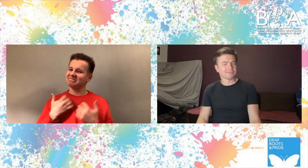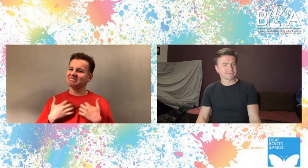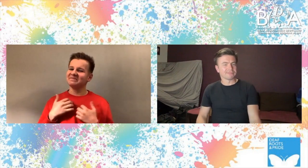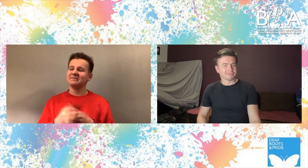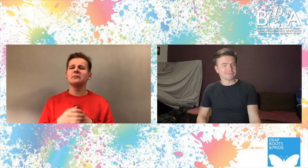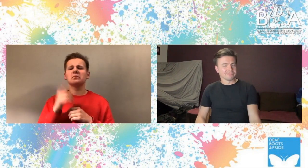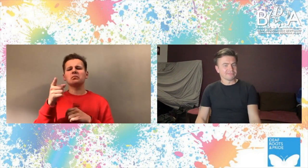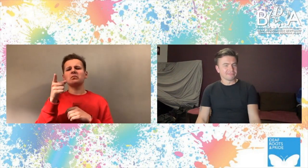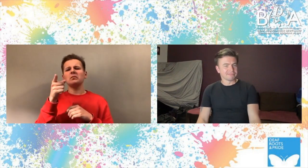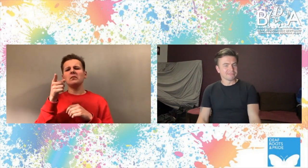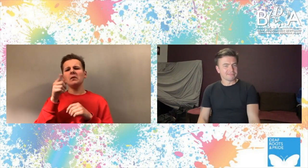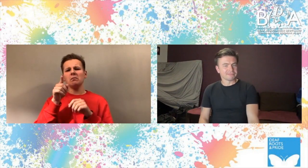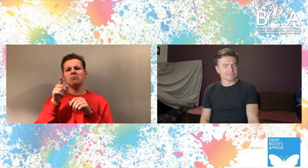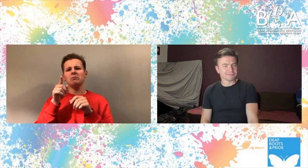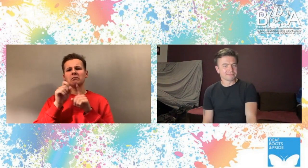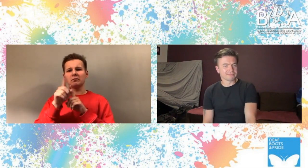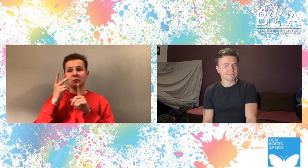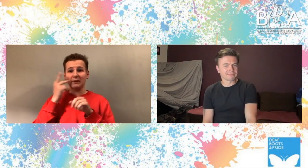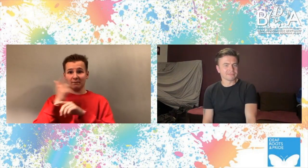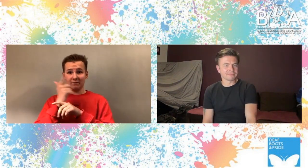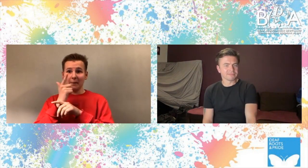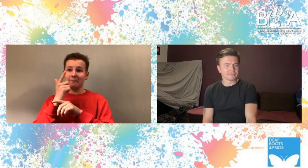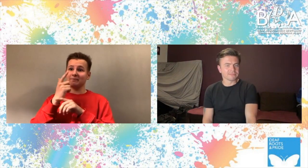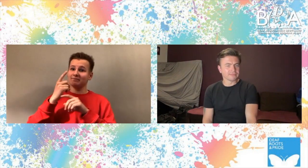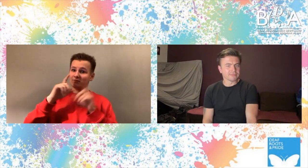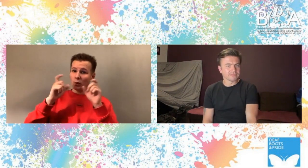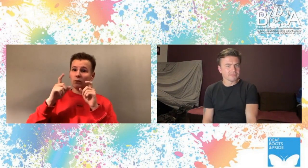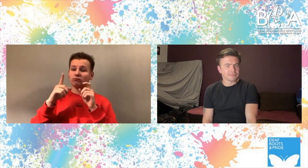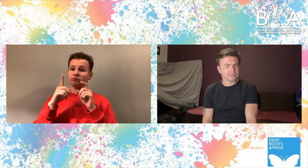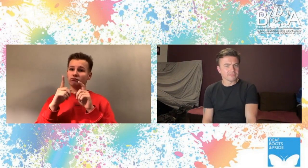That’s fabulous. So, if anybody is interested in doing photography or